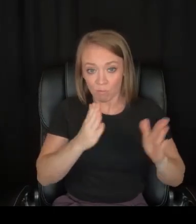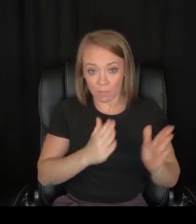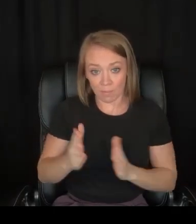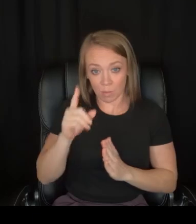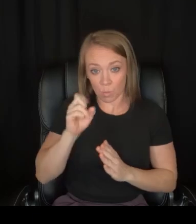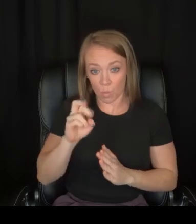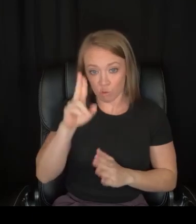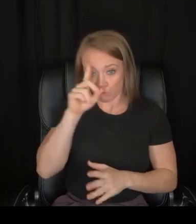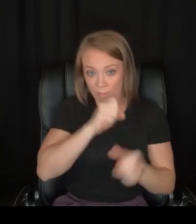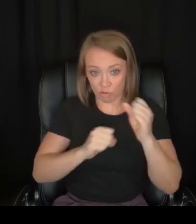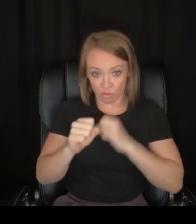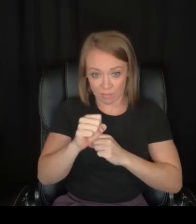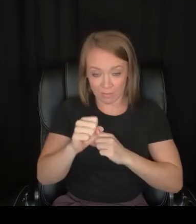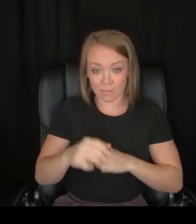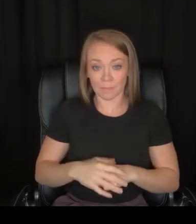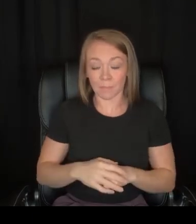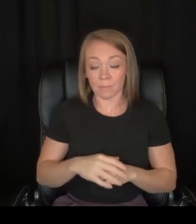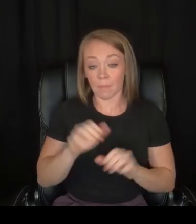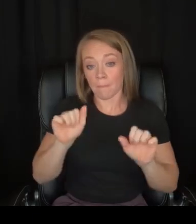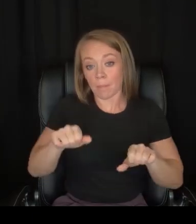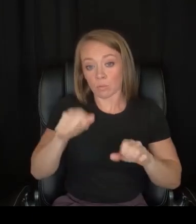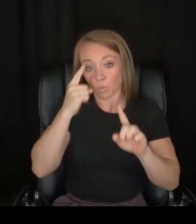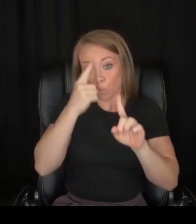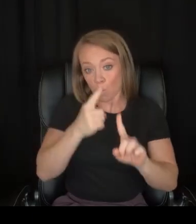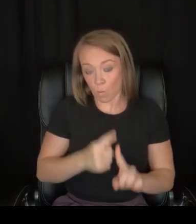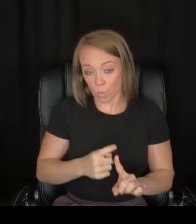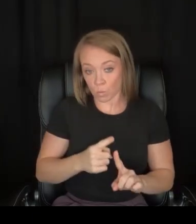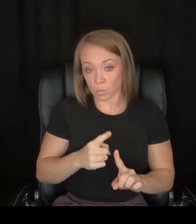strategies possibly goals and such in the IEP.